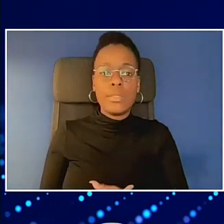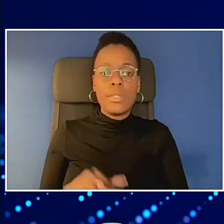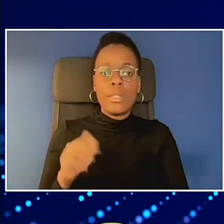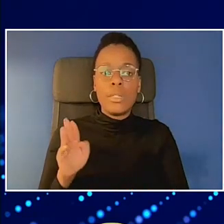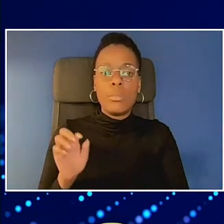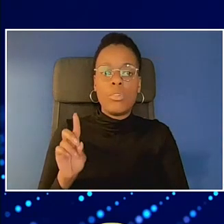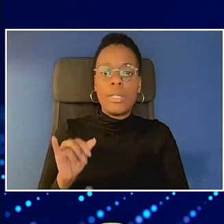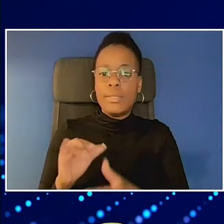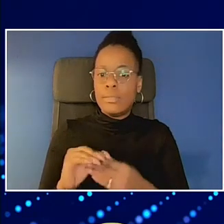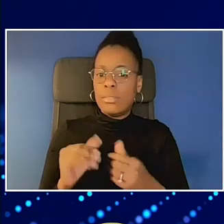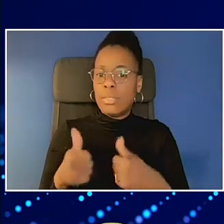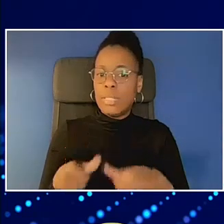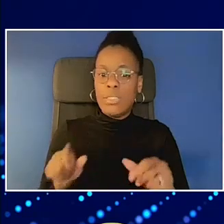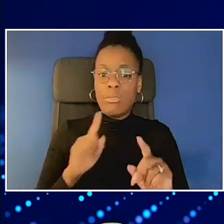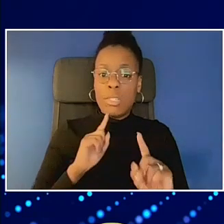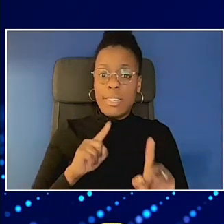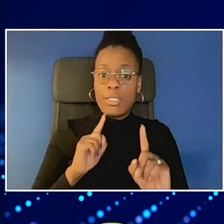Greg on that subject?